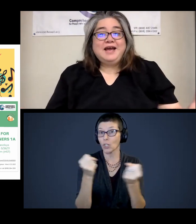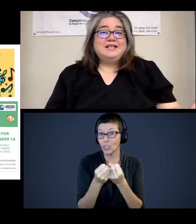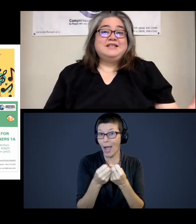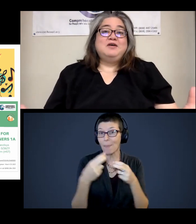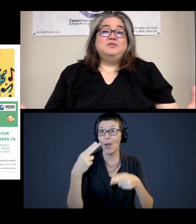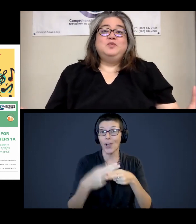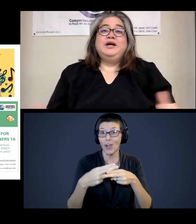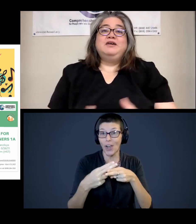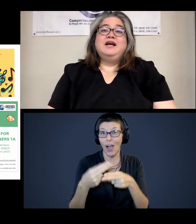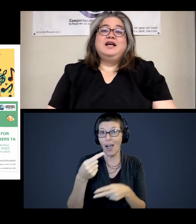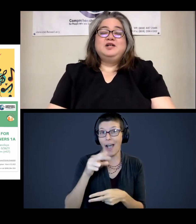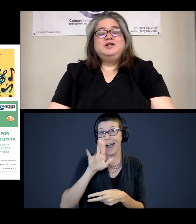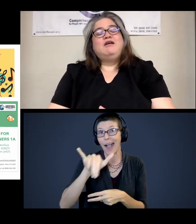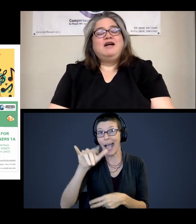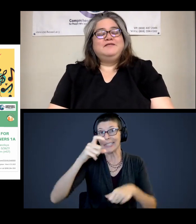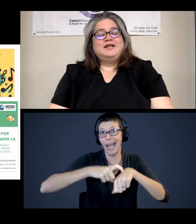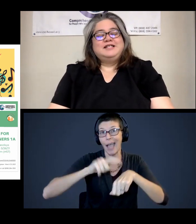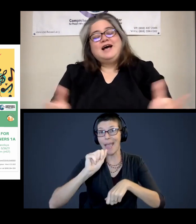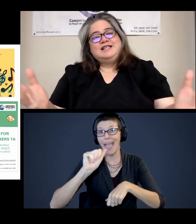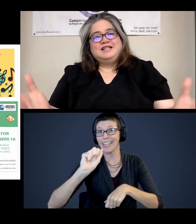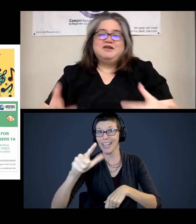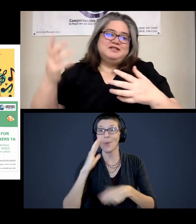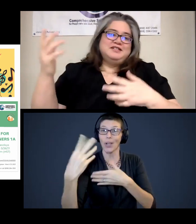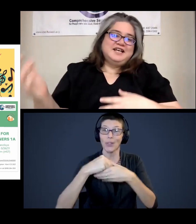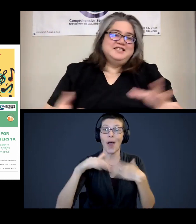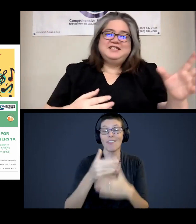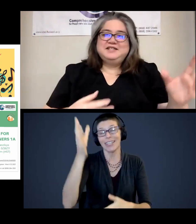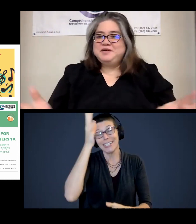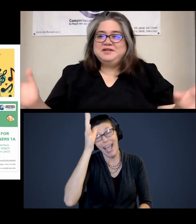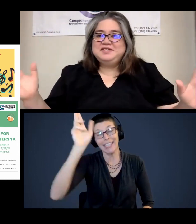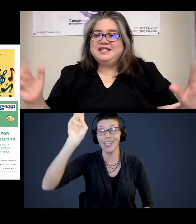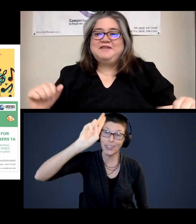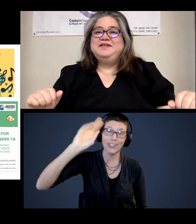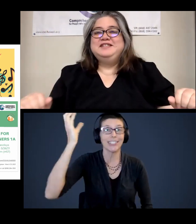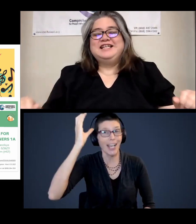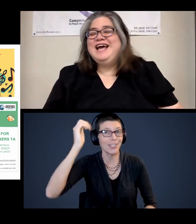ASL. We are going to include all of our dads and uncles and cousins and brothers and nephews, and